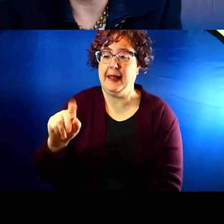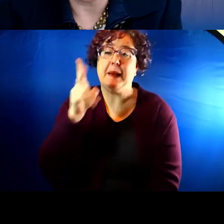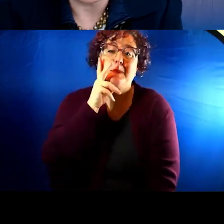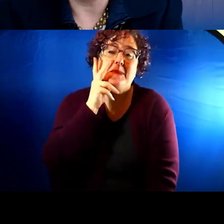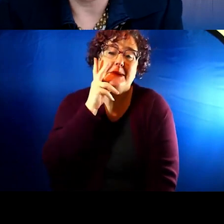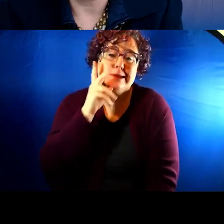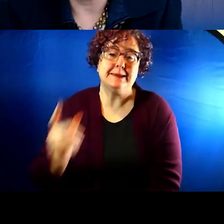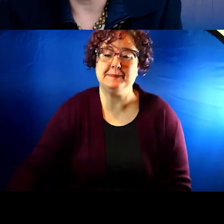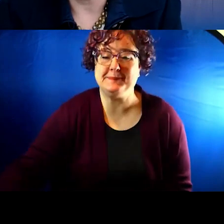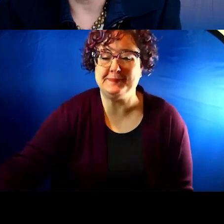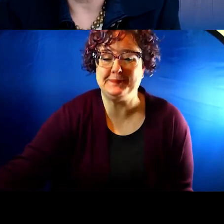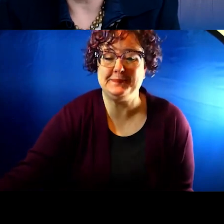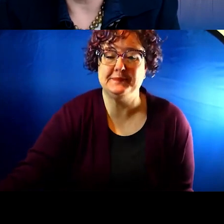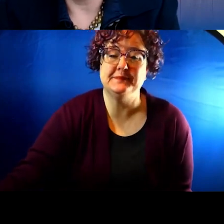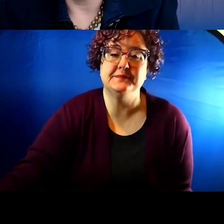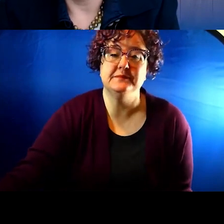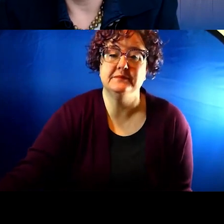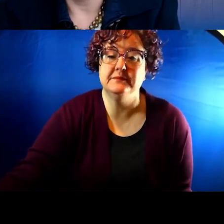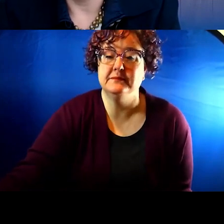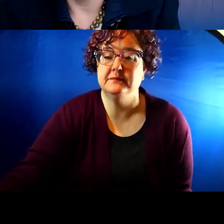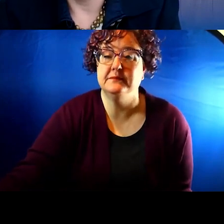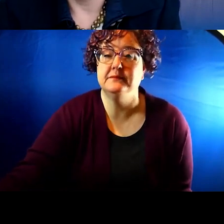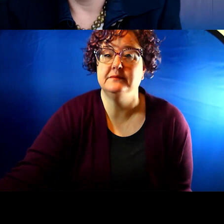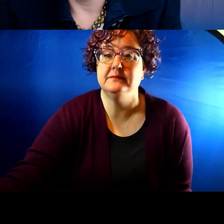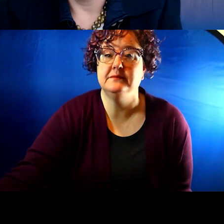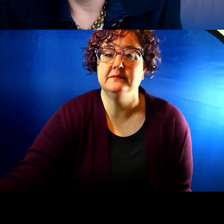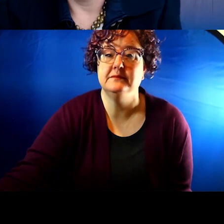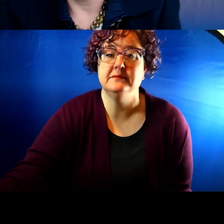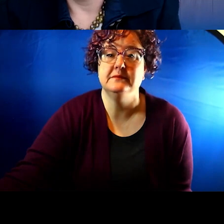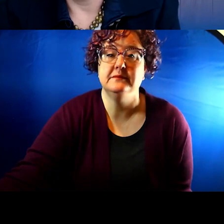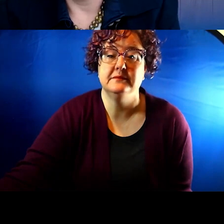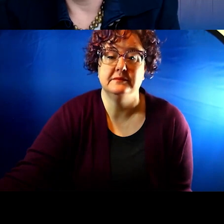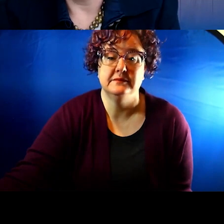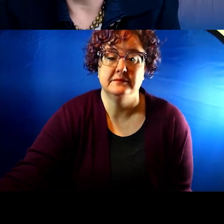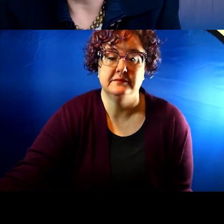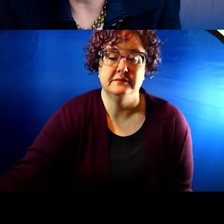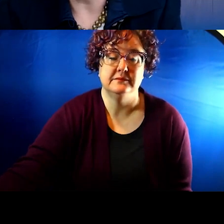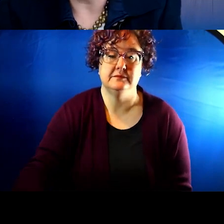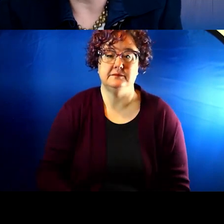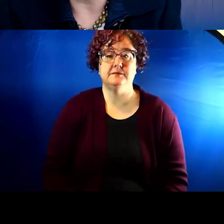THE NEW TAG LINE.